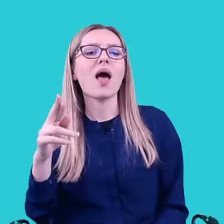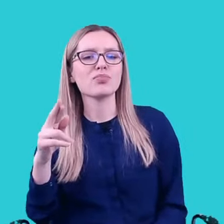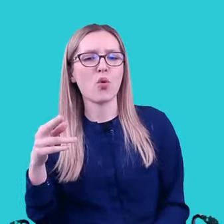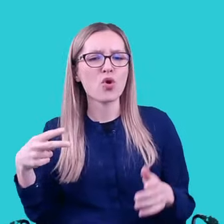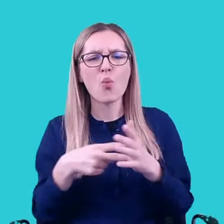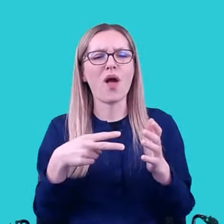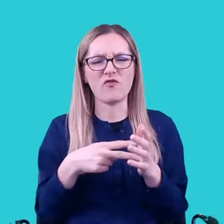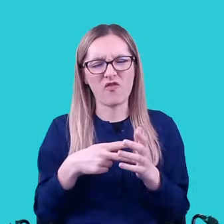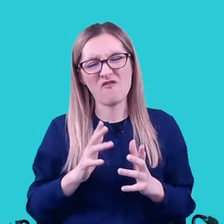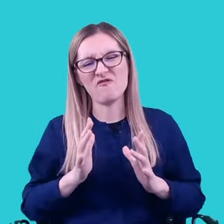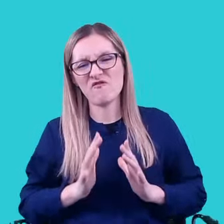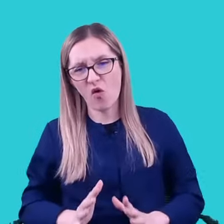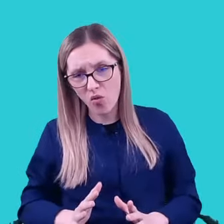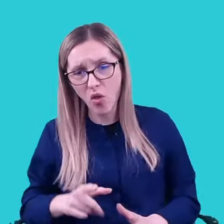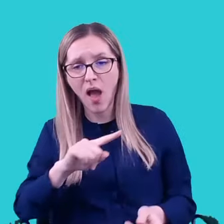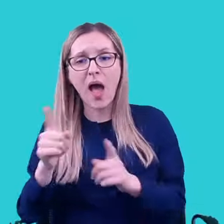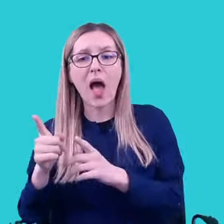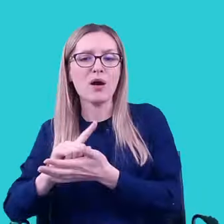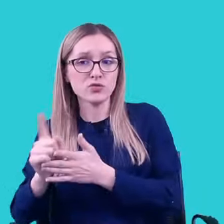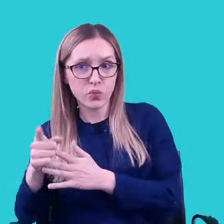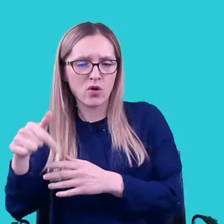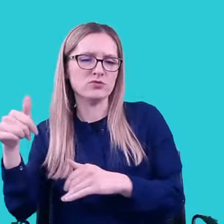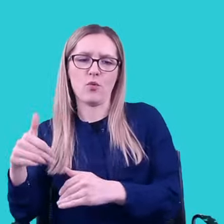Fuel cells have a very high system energy density,